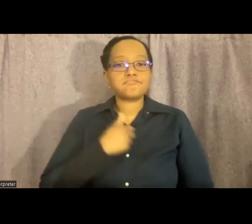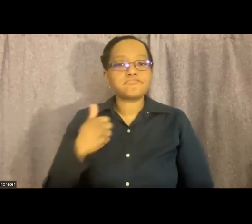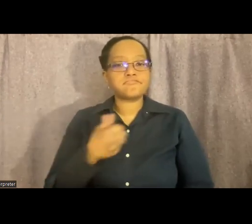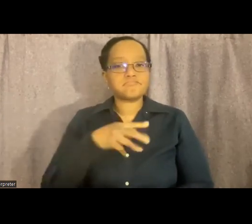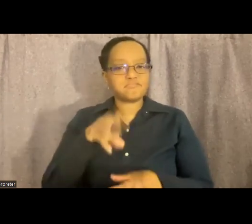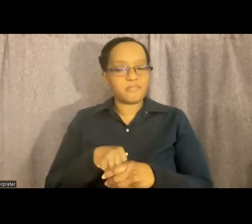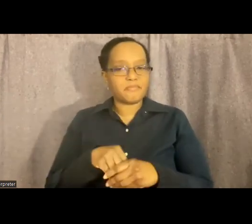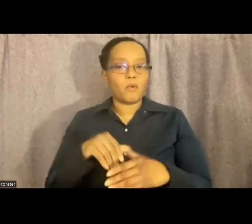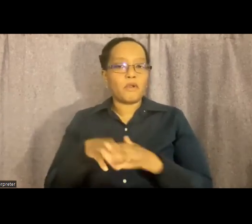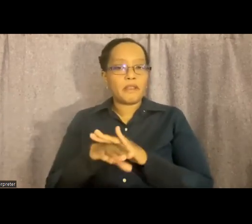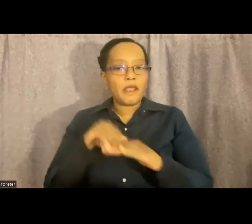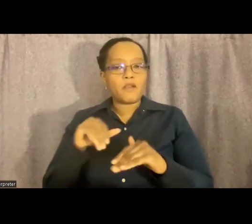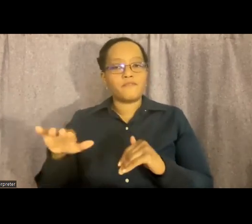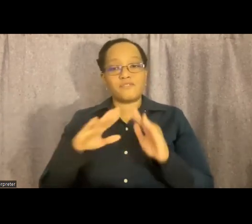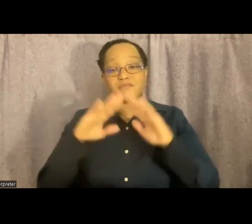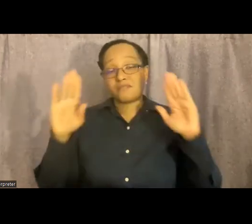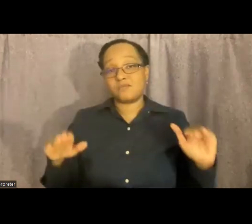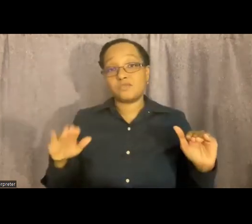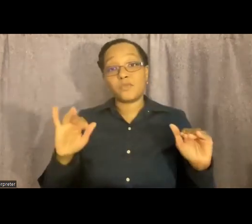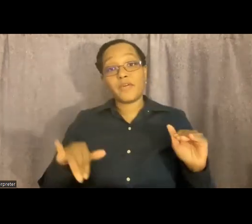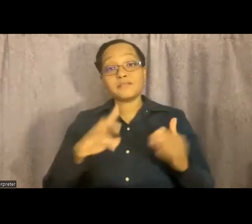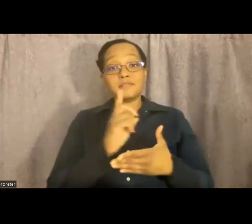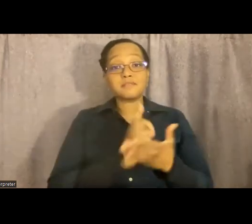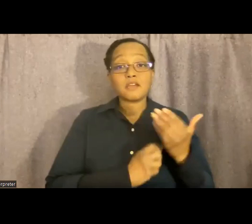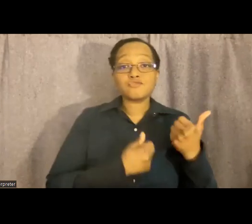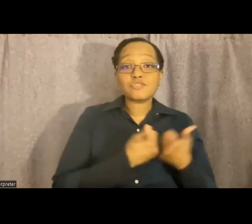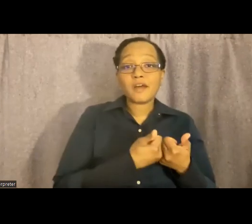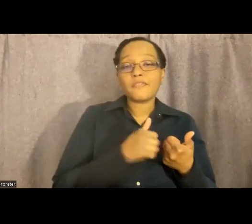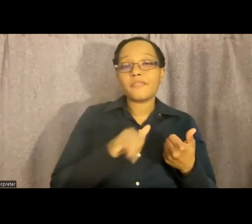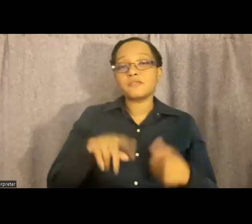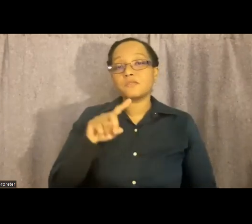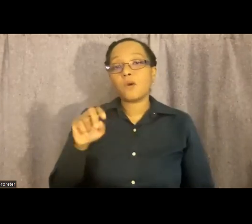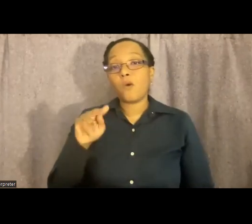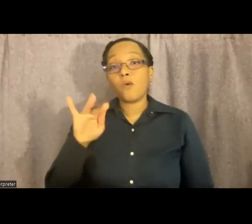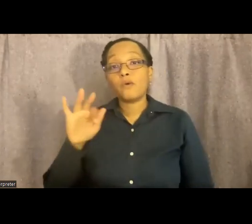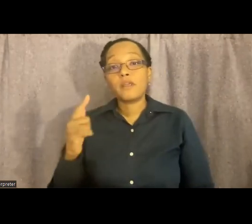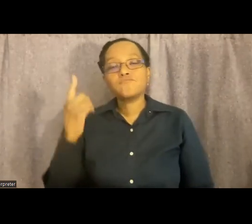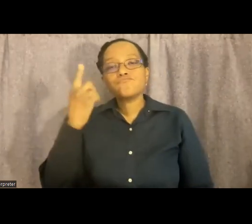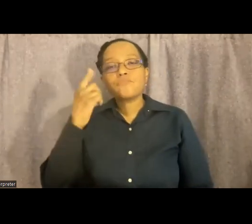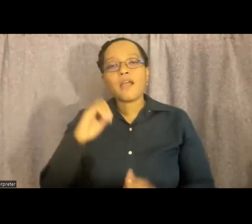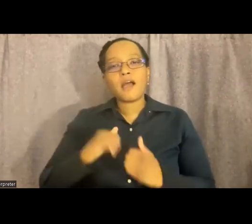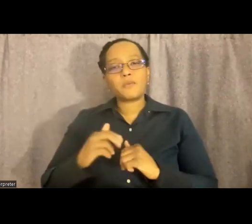That is a design challenge and also a zoning and how we think about how we build spaces